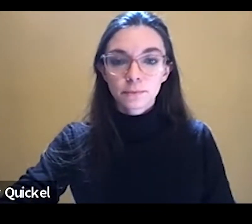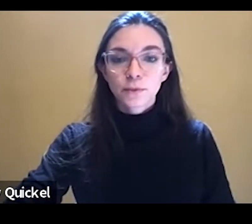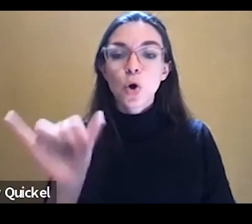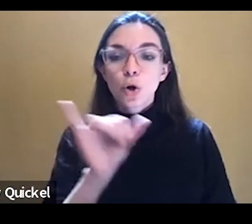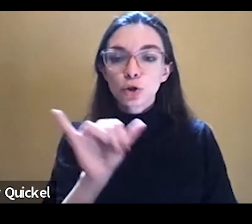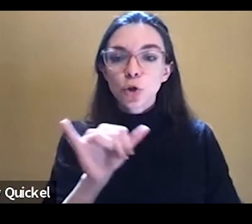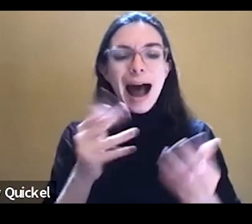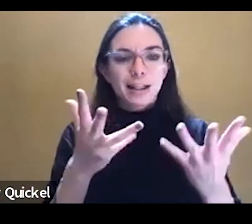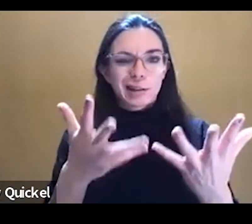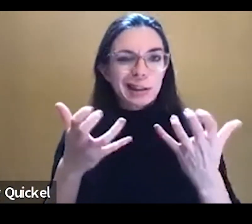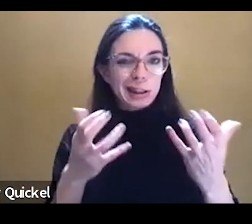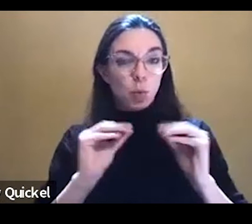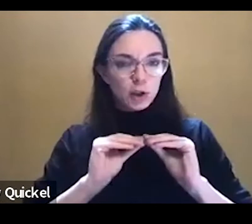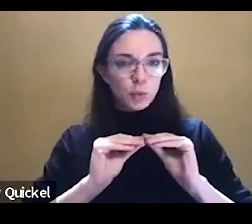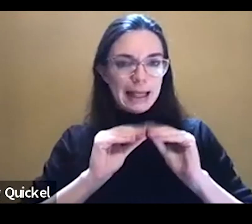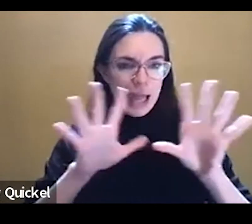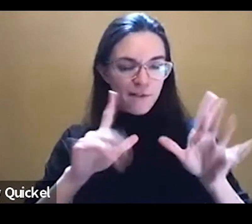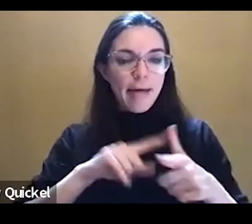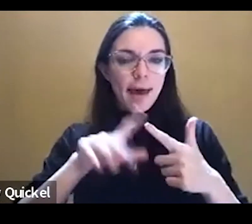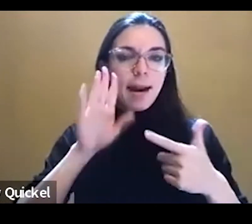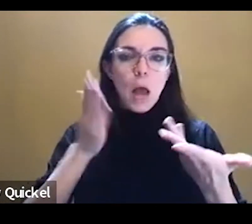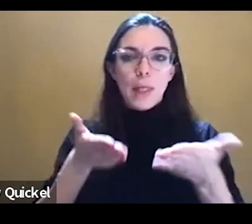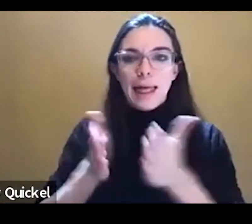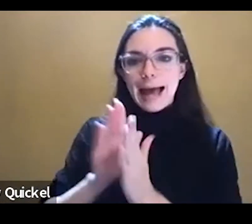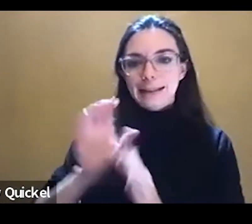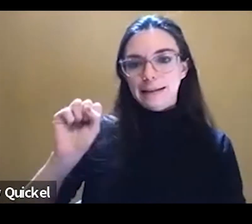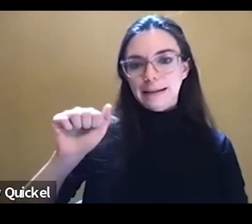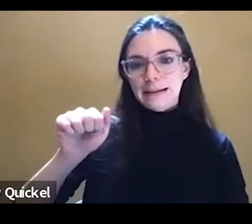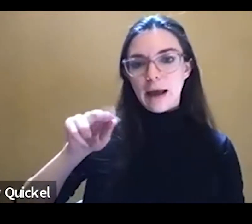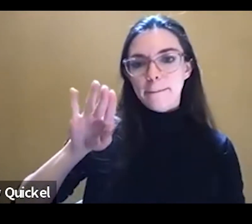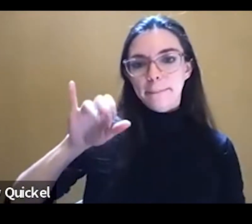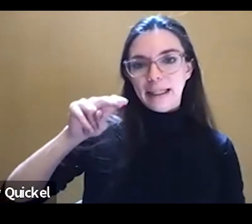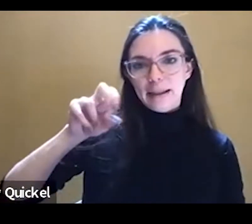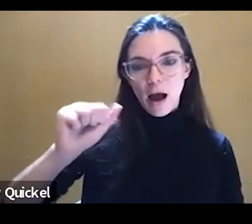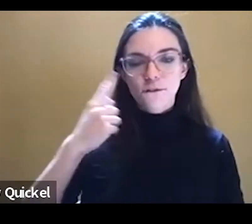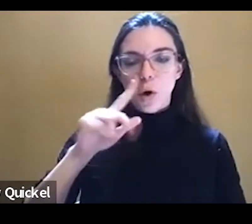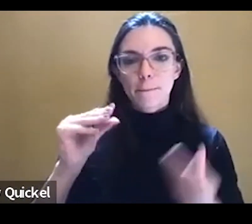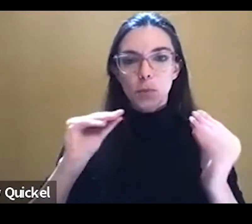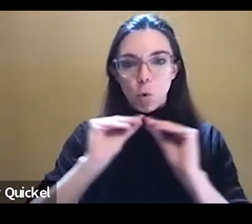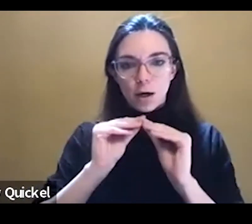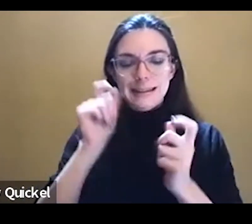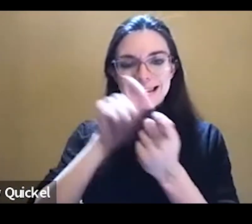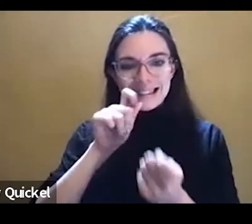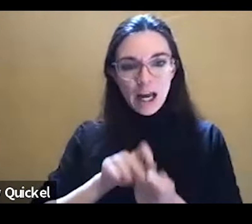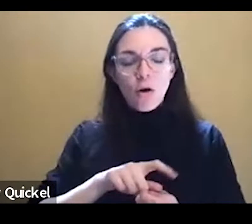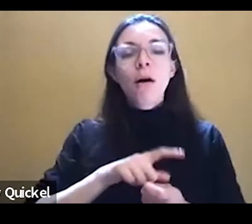to just clarify -- and then I will ask Sabina to give us a little more detail. Was there a time when you wanted